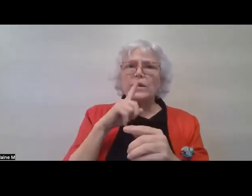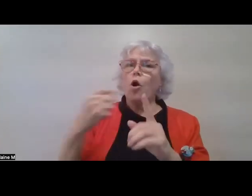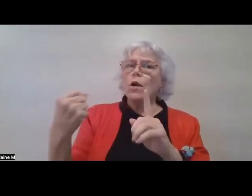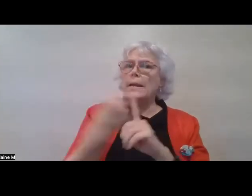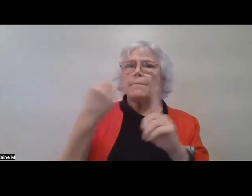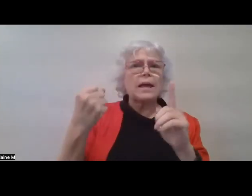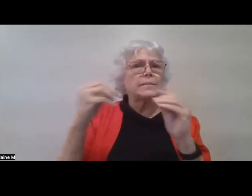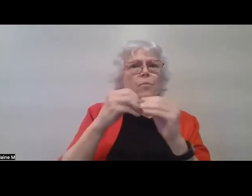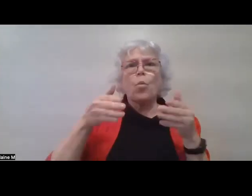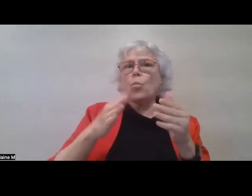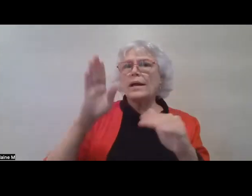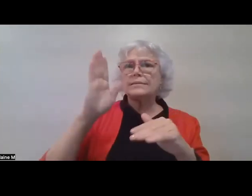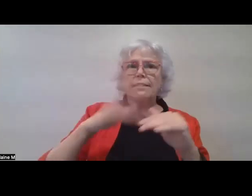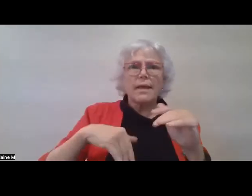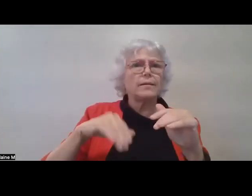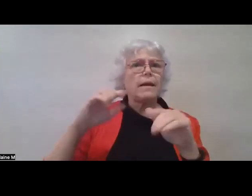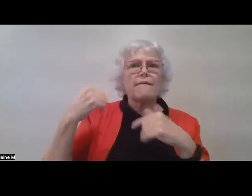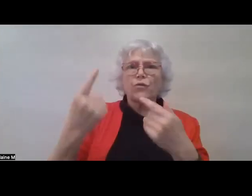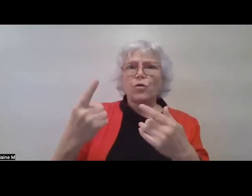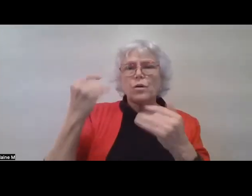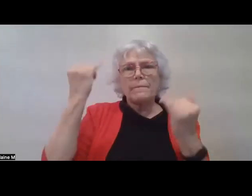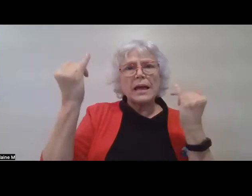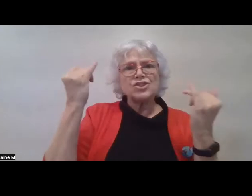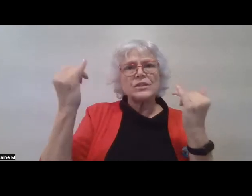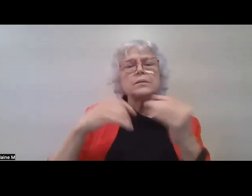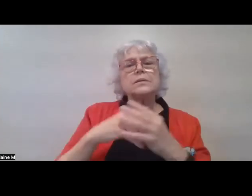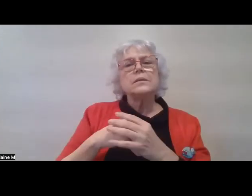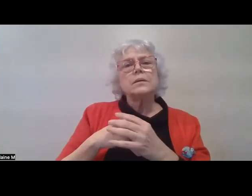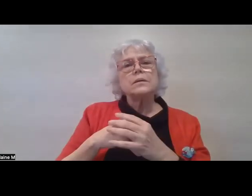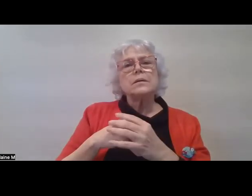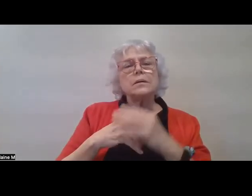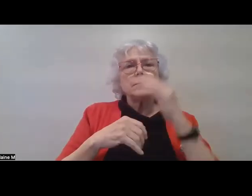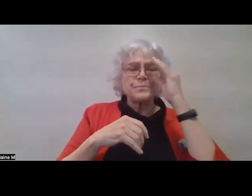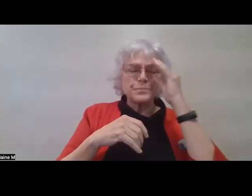was a complicated person to say the least, there is a Che Guevara quote I want to invoke